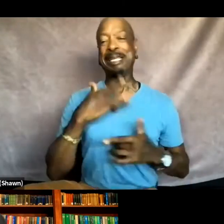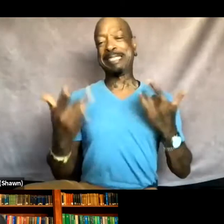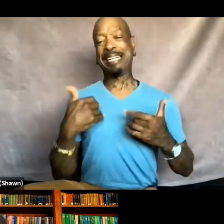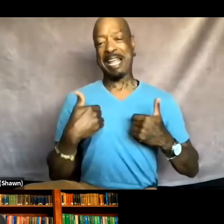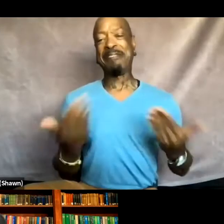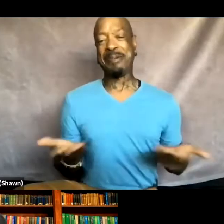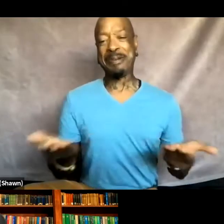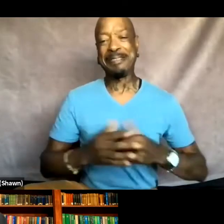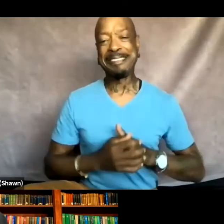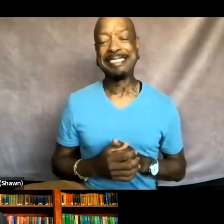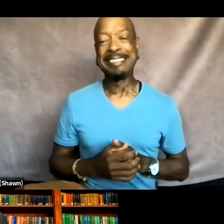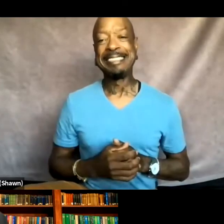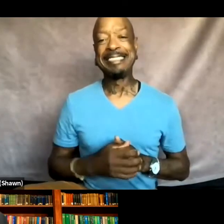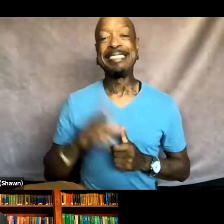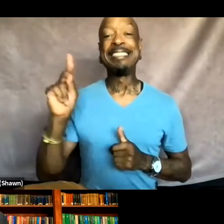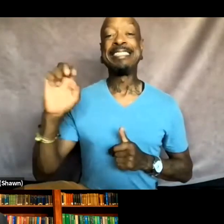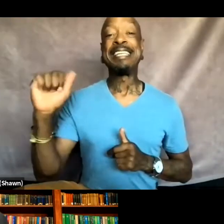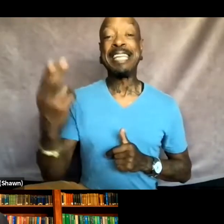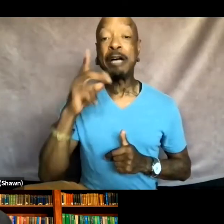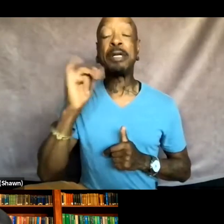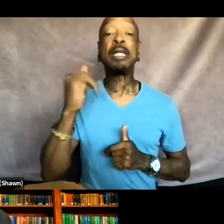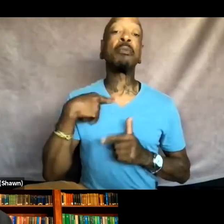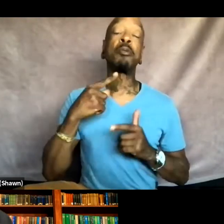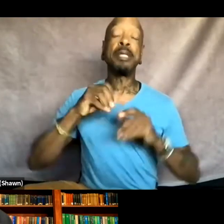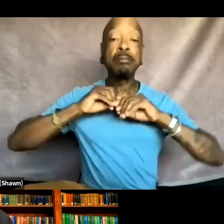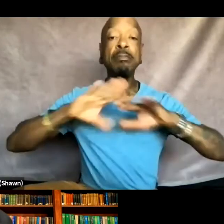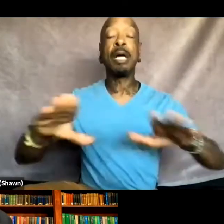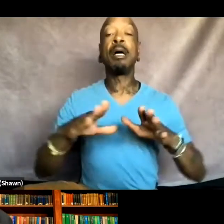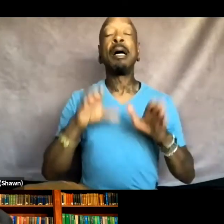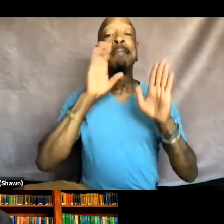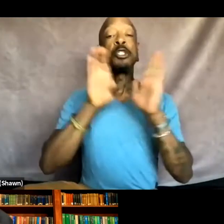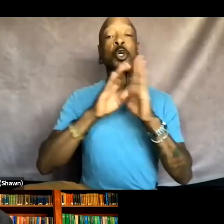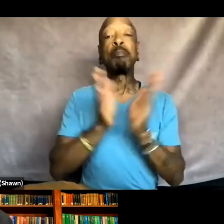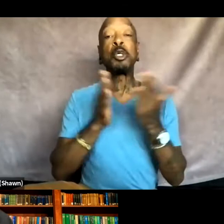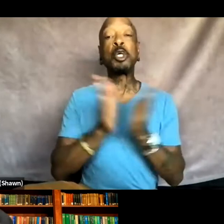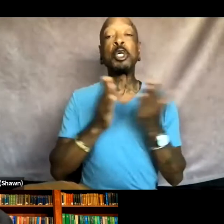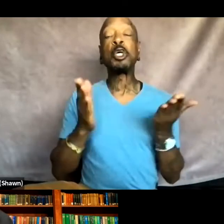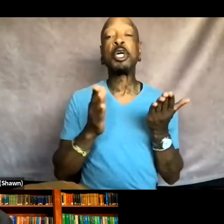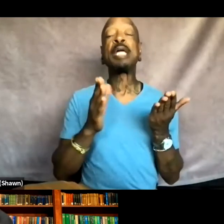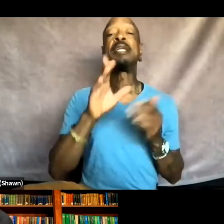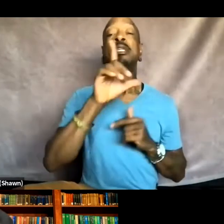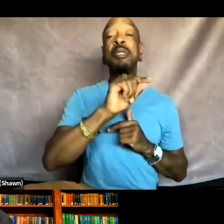Nicole Redding (she/her): He is releasing a picture book Sam's Super Seats in 2022 and I also just learned.